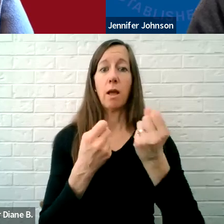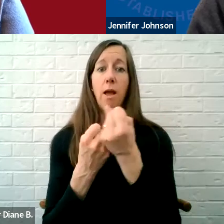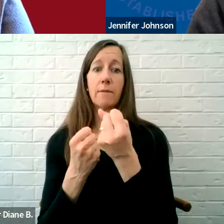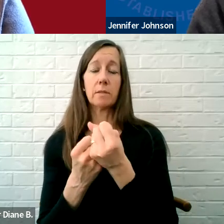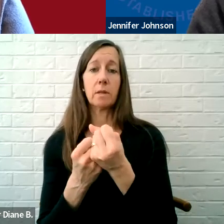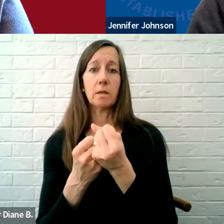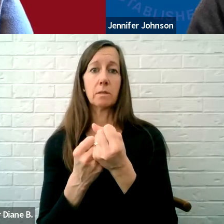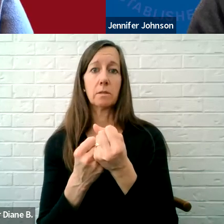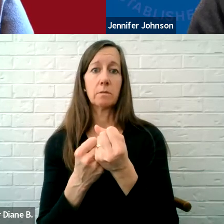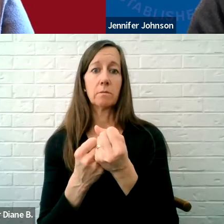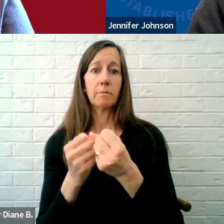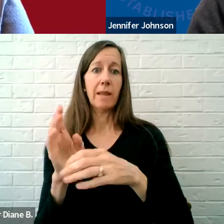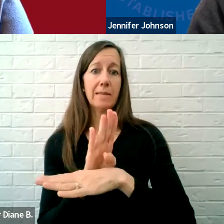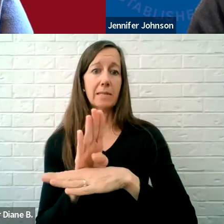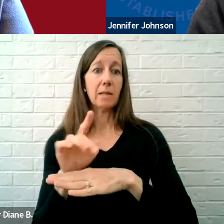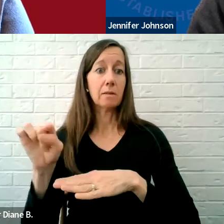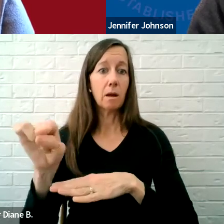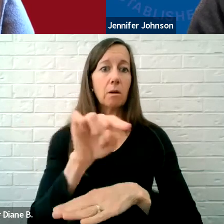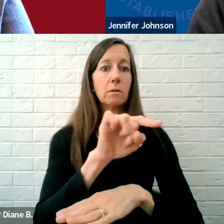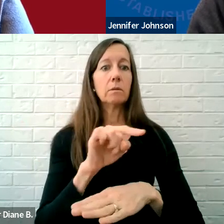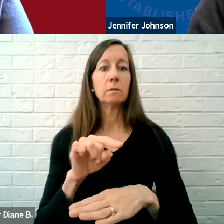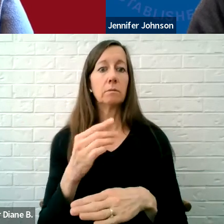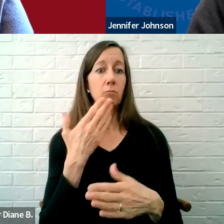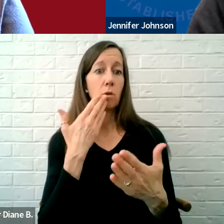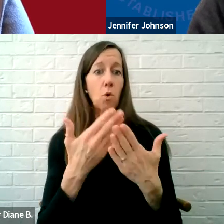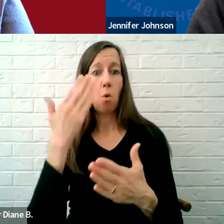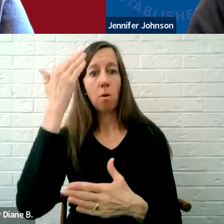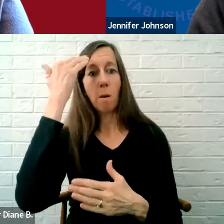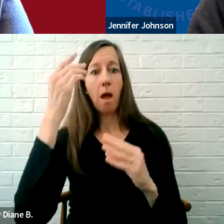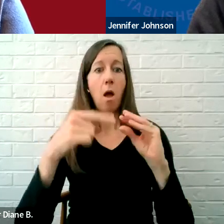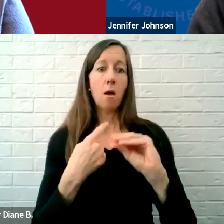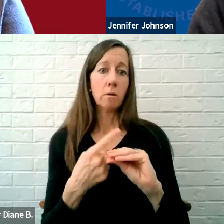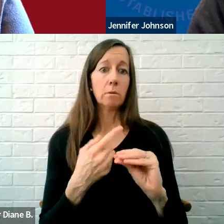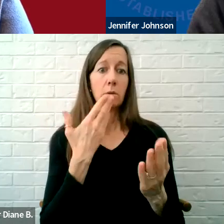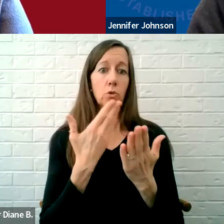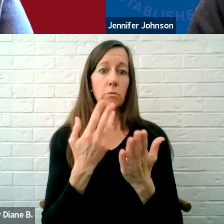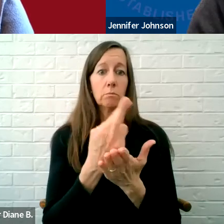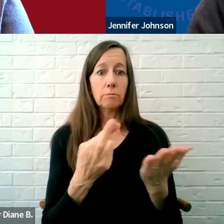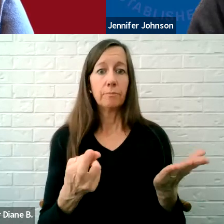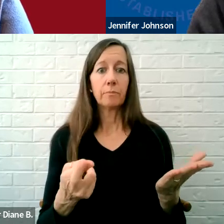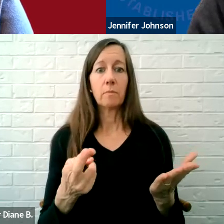resources on disability rights so I'm hoping I'm understanding that comment or question correctly.